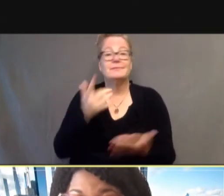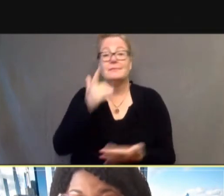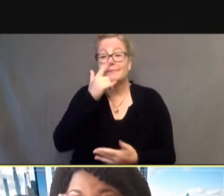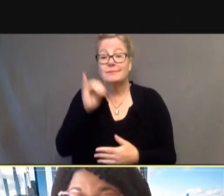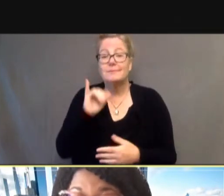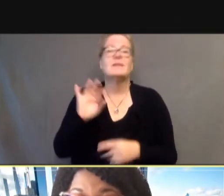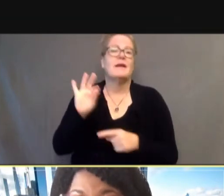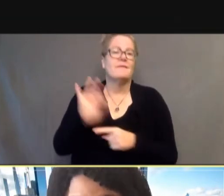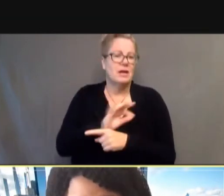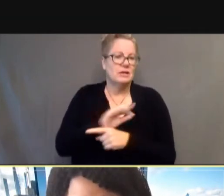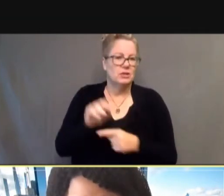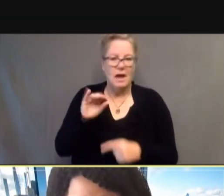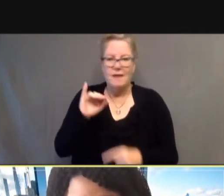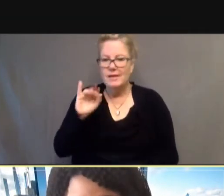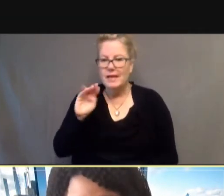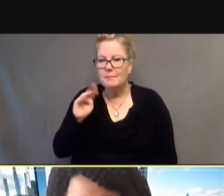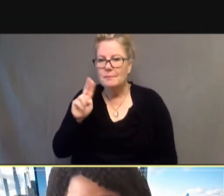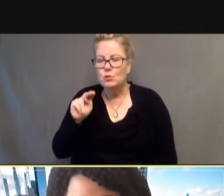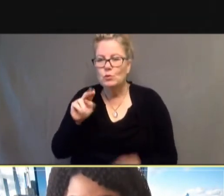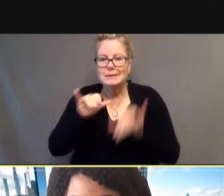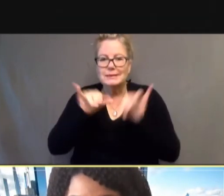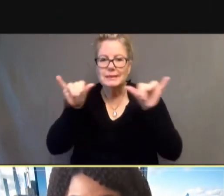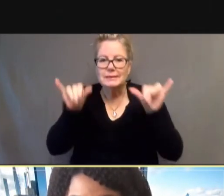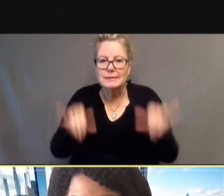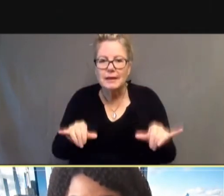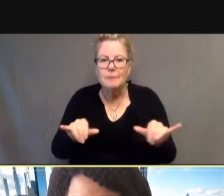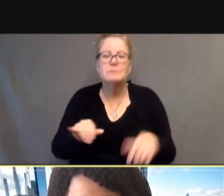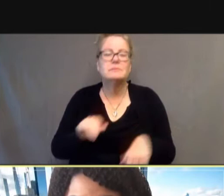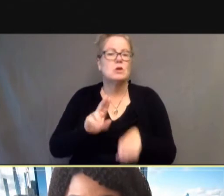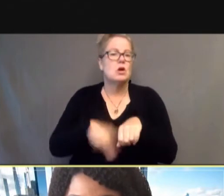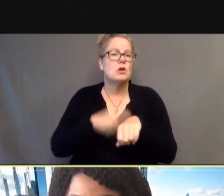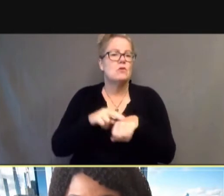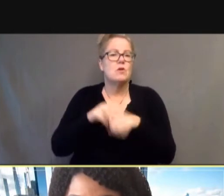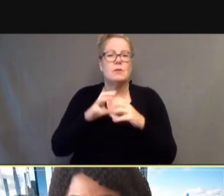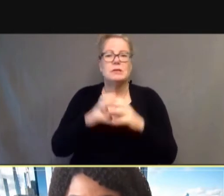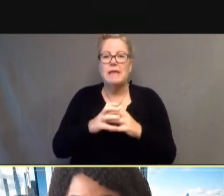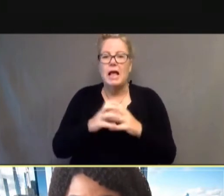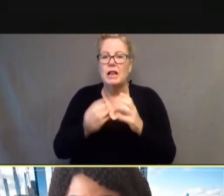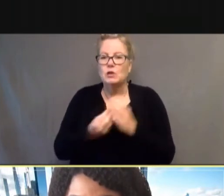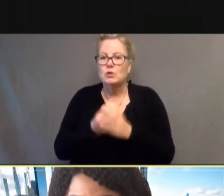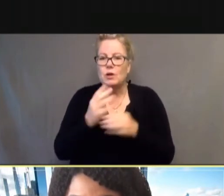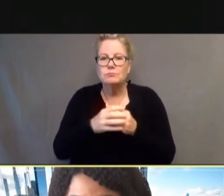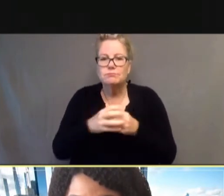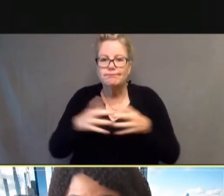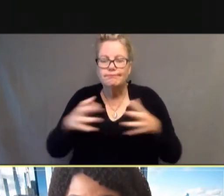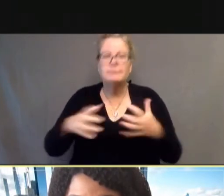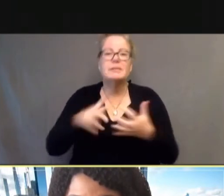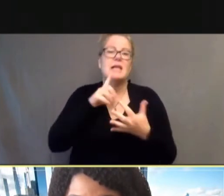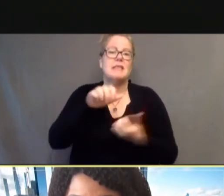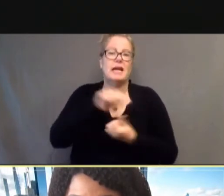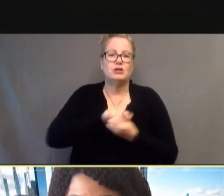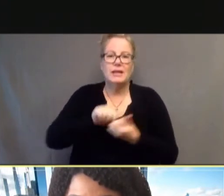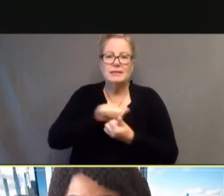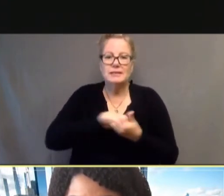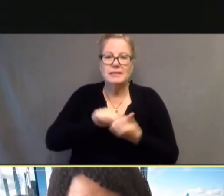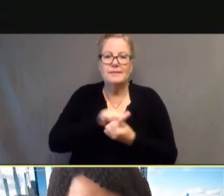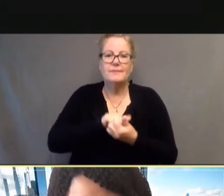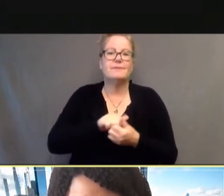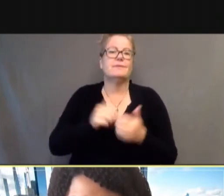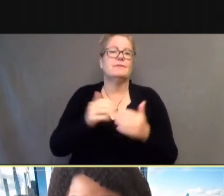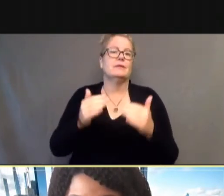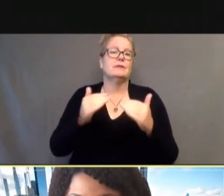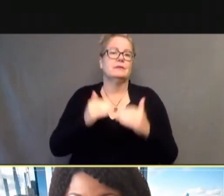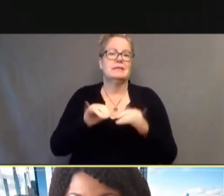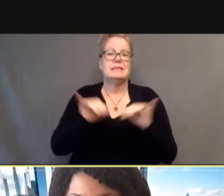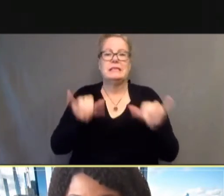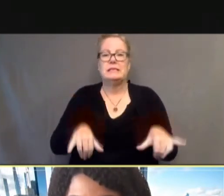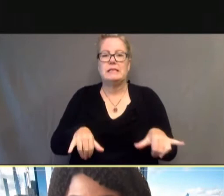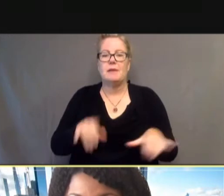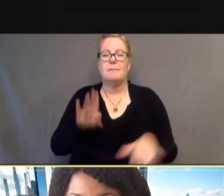of the immune system, normal cell growth, digestive, the digestive system, the bowels,